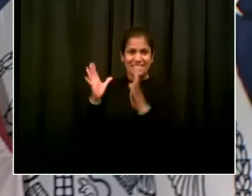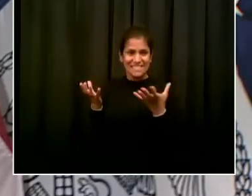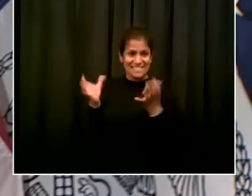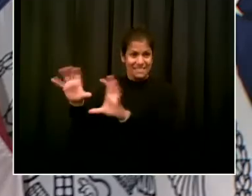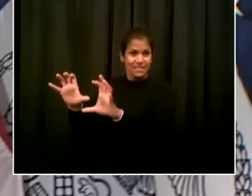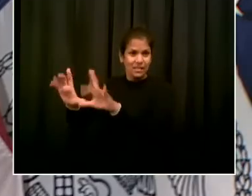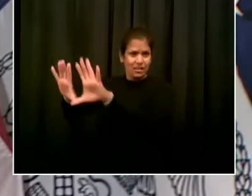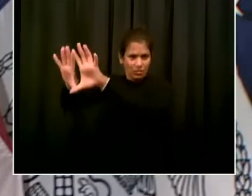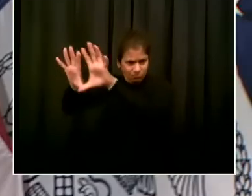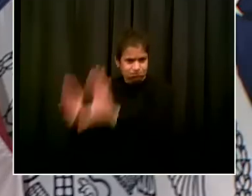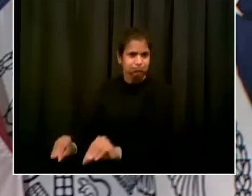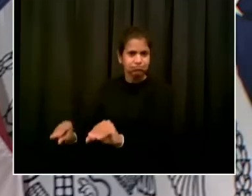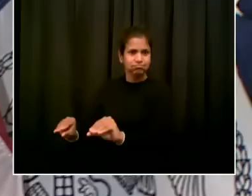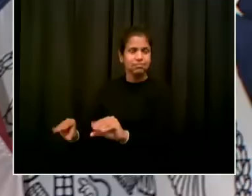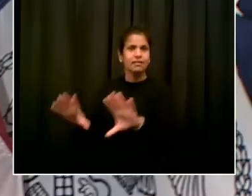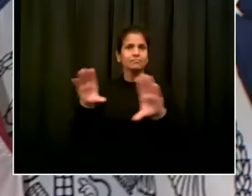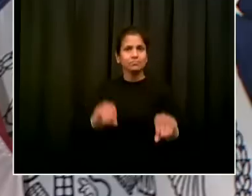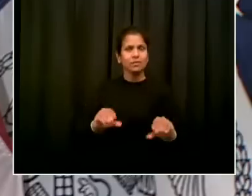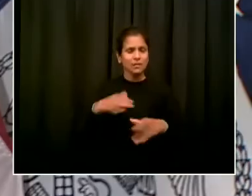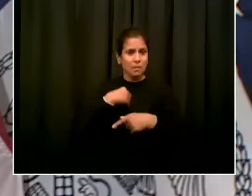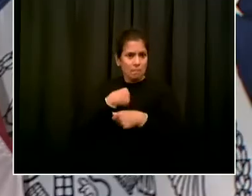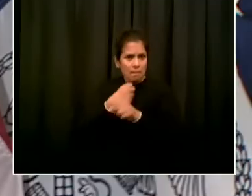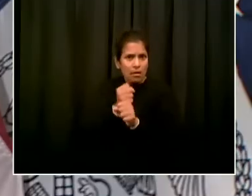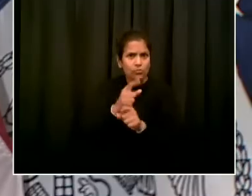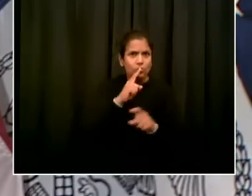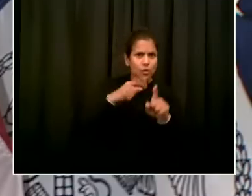AND A LOT OF OOTRUEACH, IT MAKES A REAL DIFFERENCE.